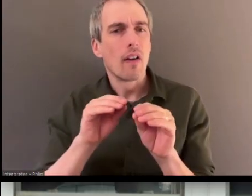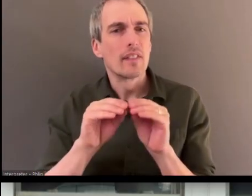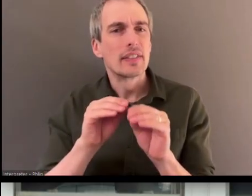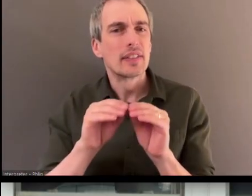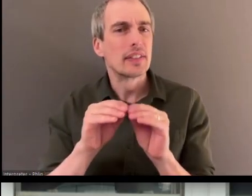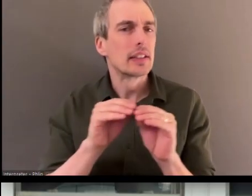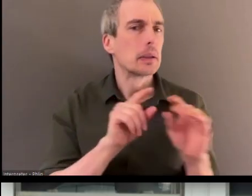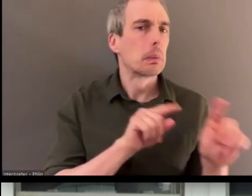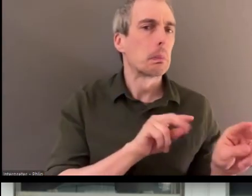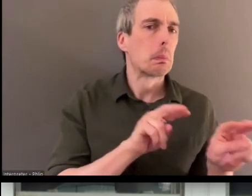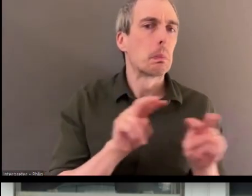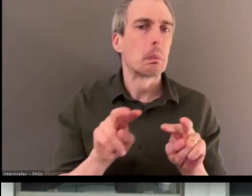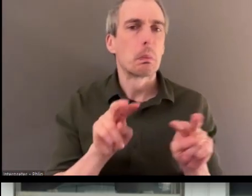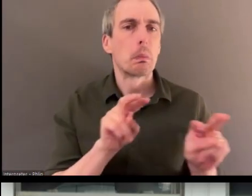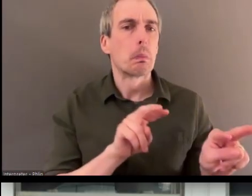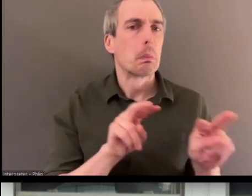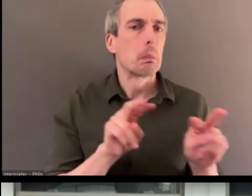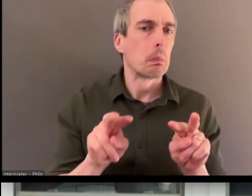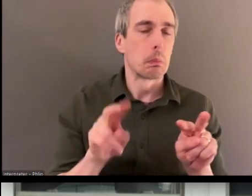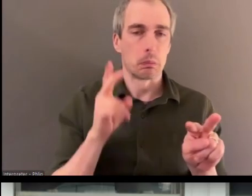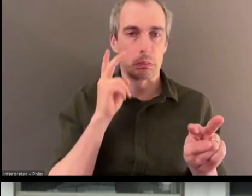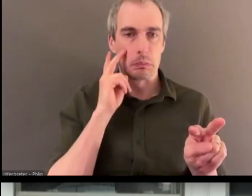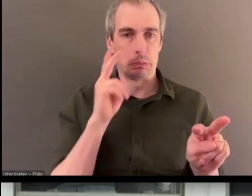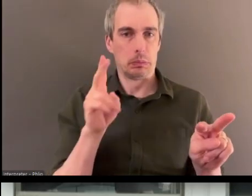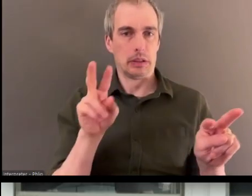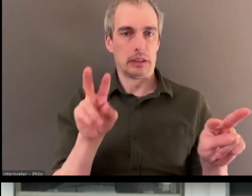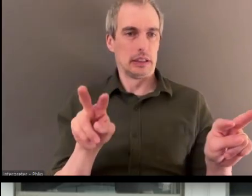visual representation and the semantic representation.